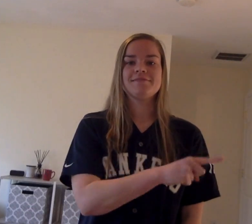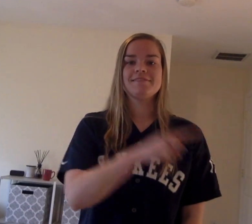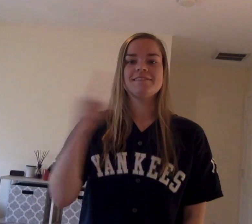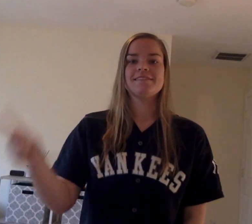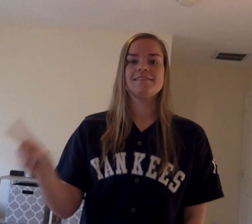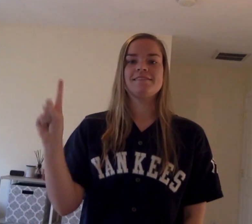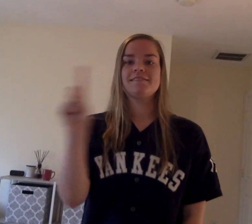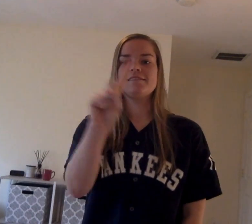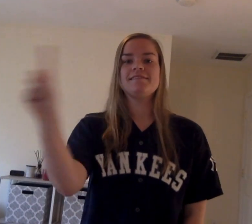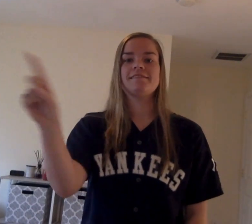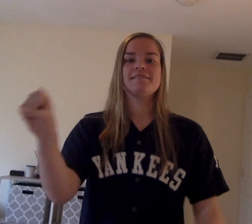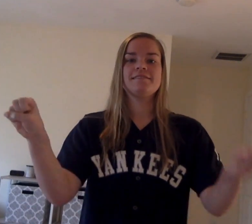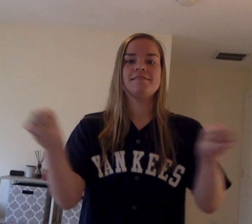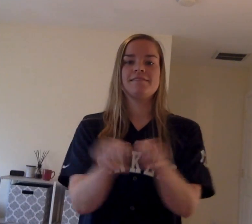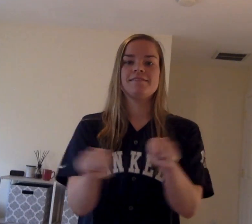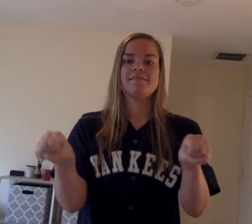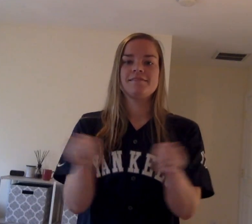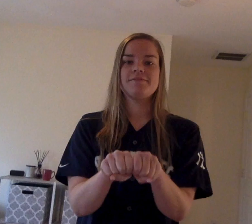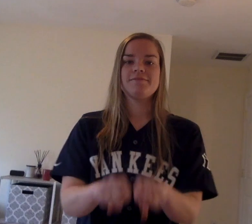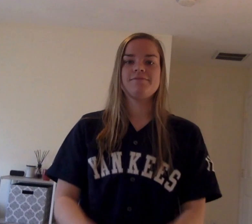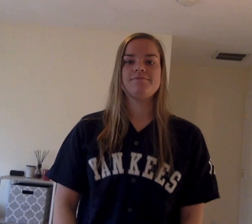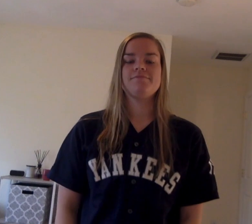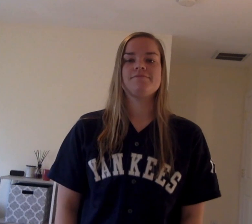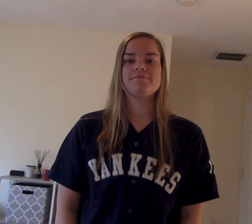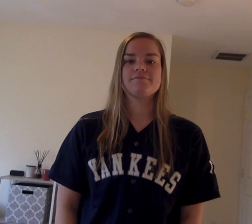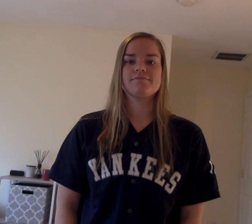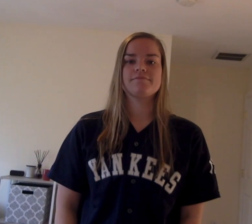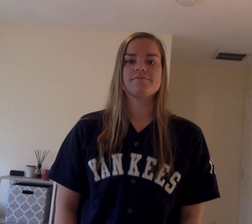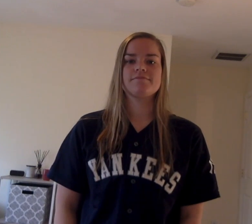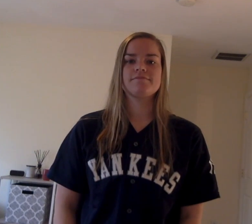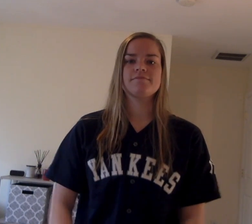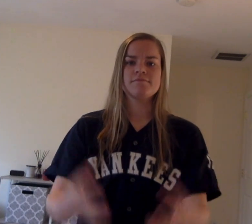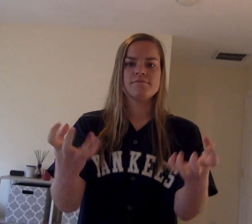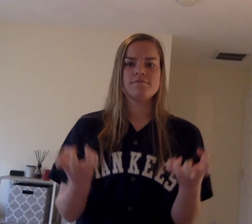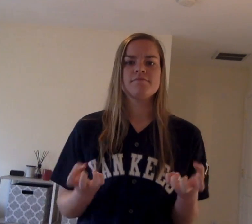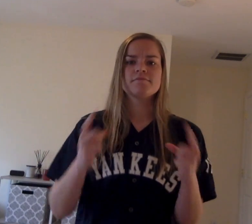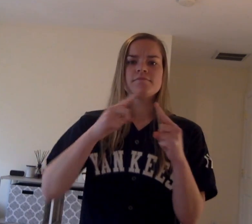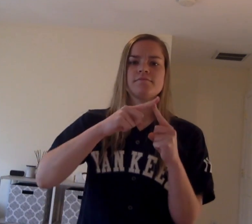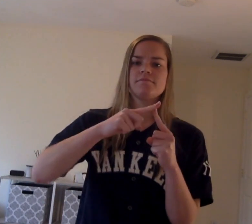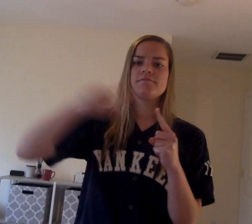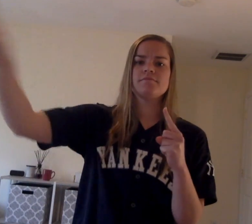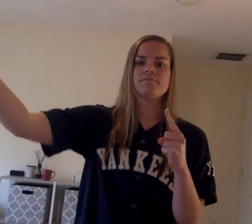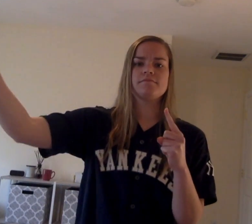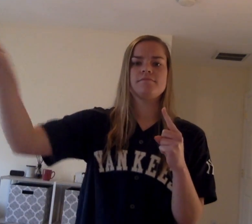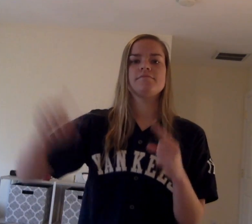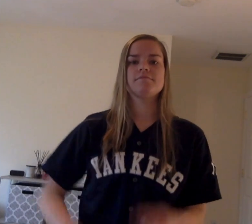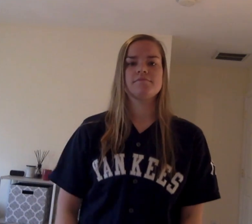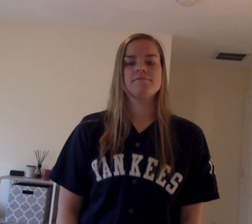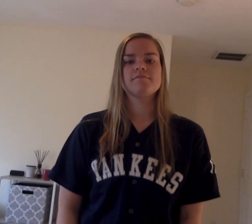These vagabond shoes, are longing to stray